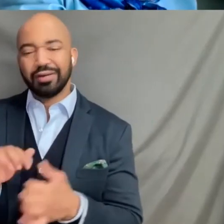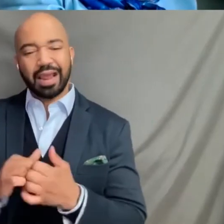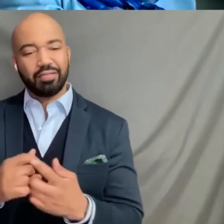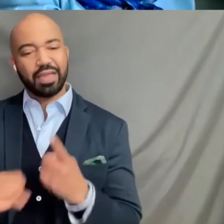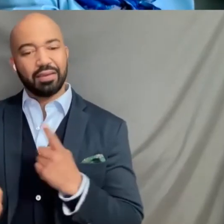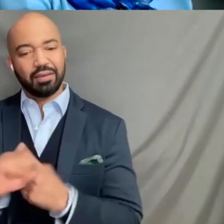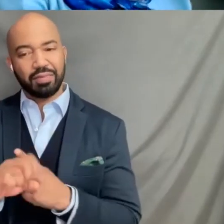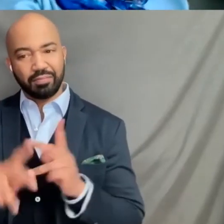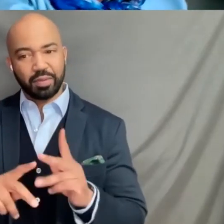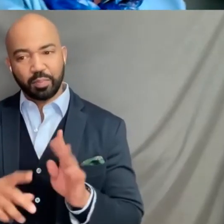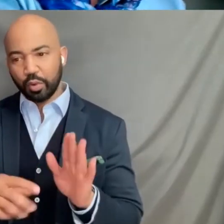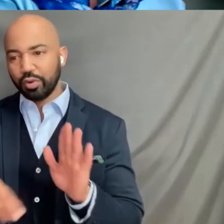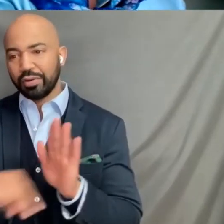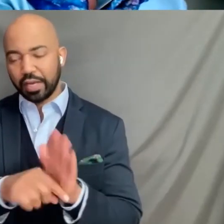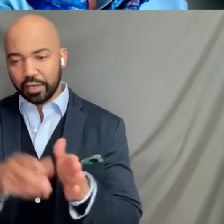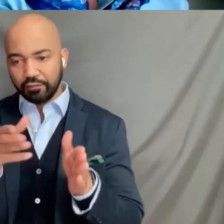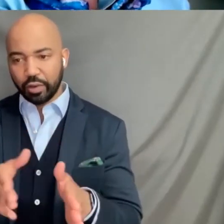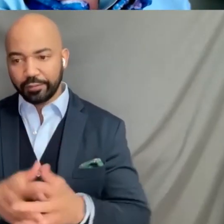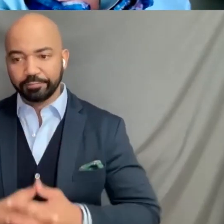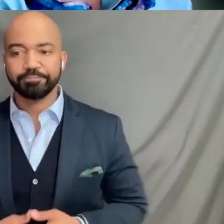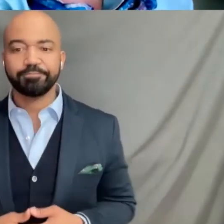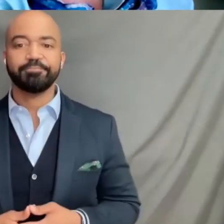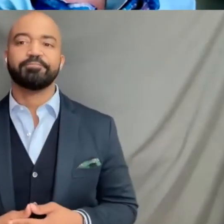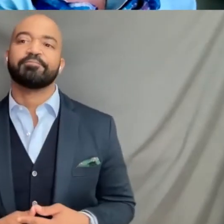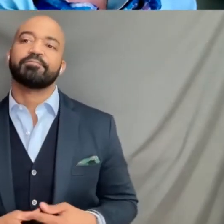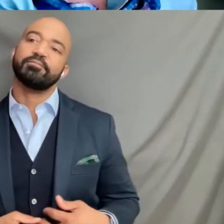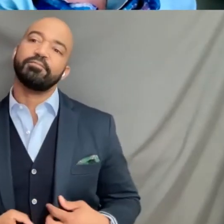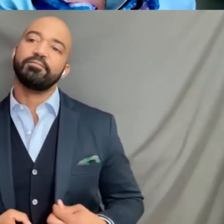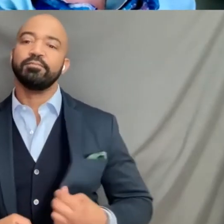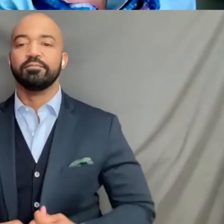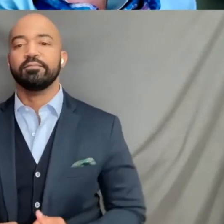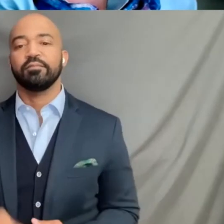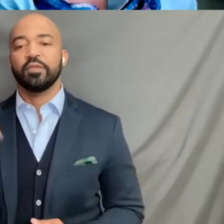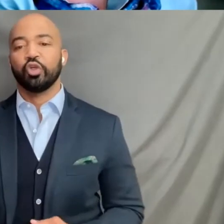Really great question. Okay I have two more, michael and Caleb,